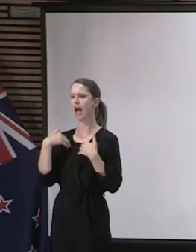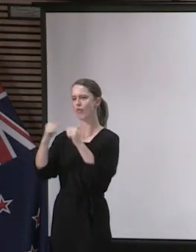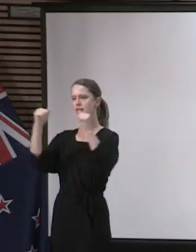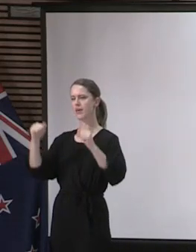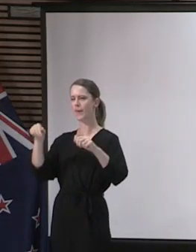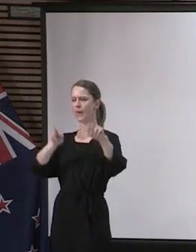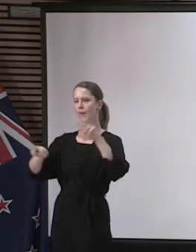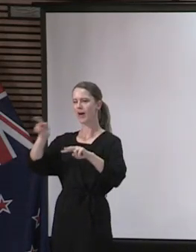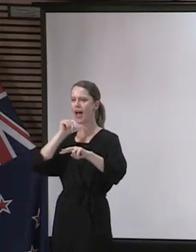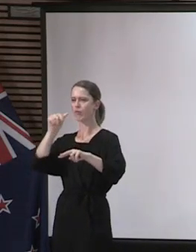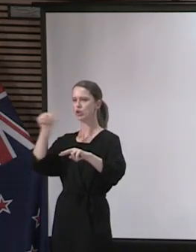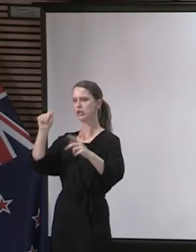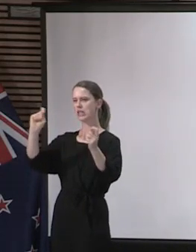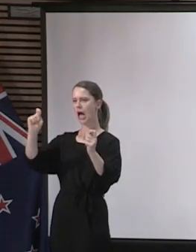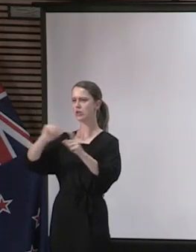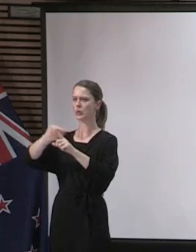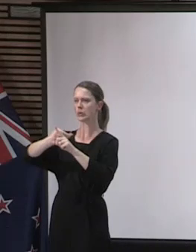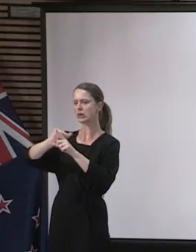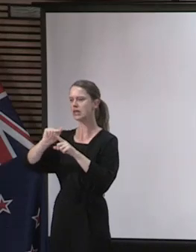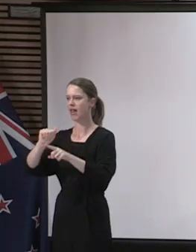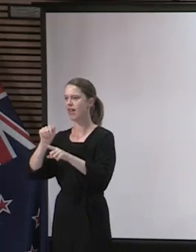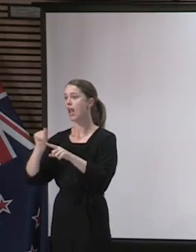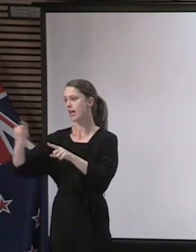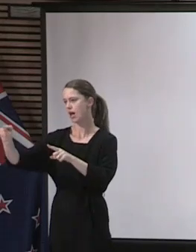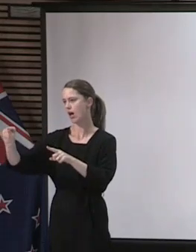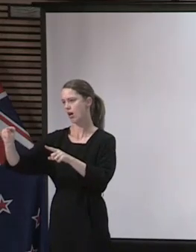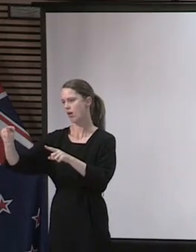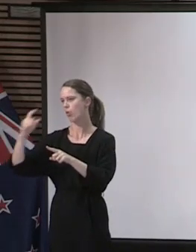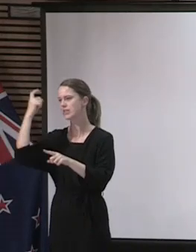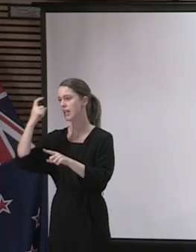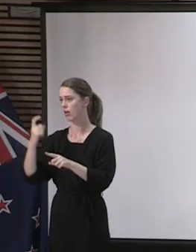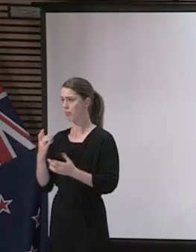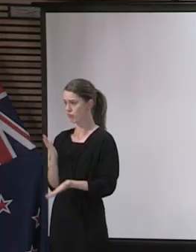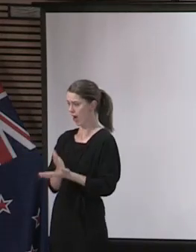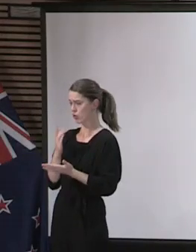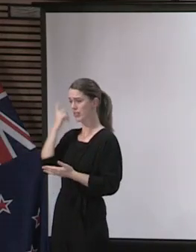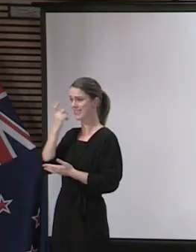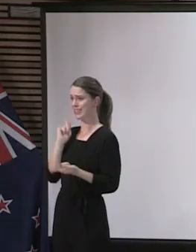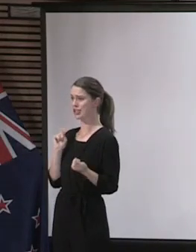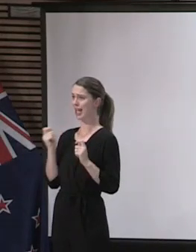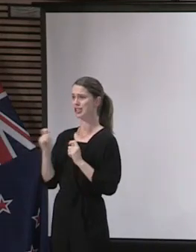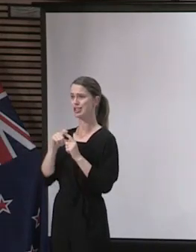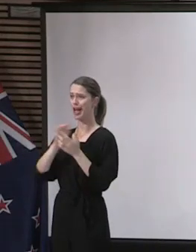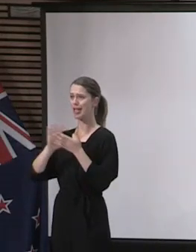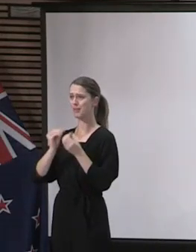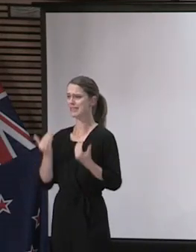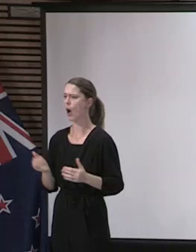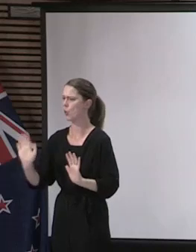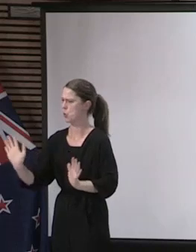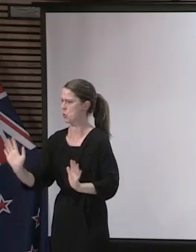space to deal with the pandemic in front of us before considering some larger, wider-scale health system reforms. I think that is the